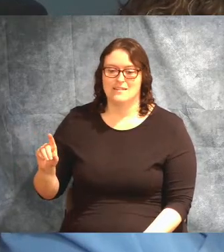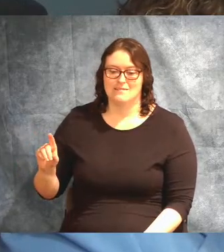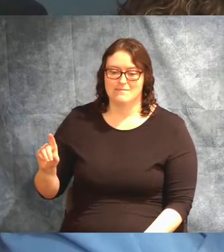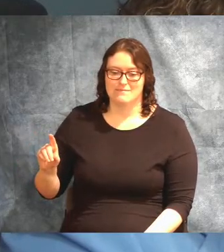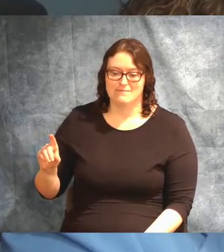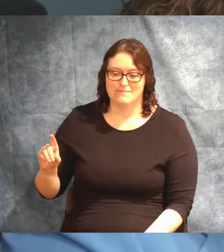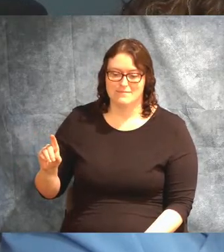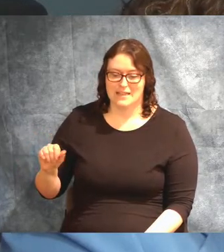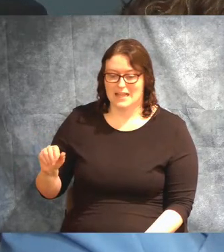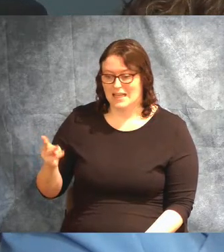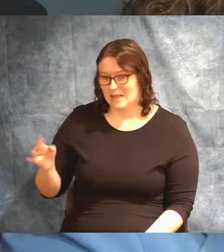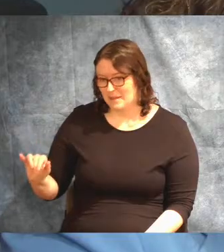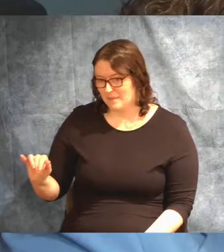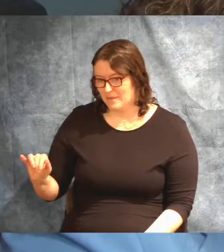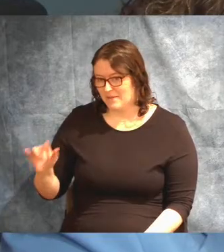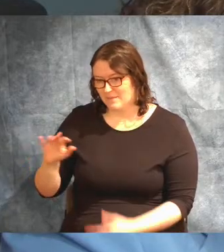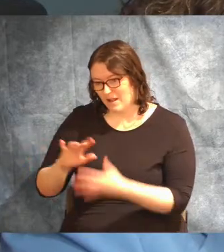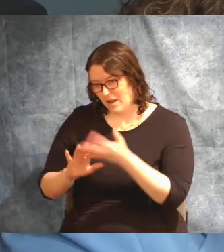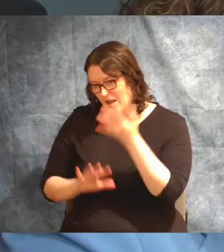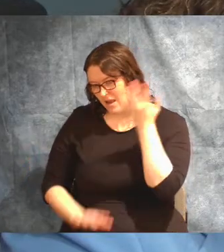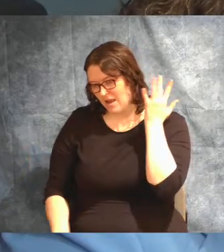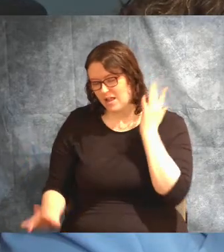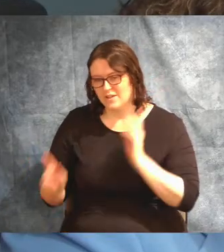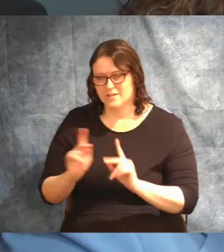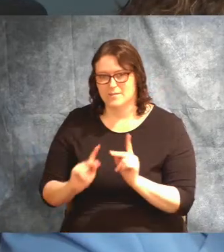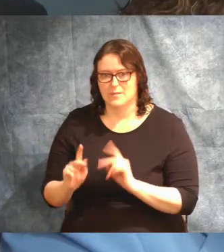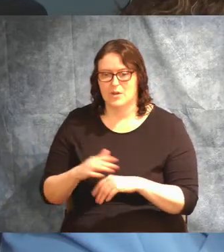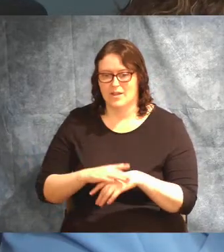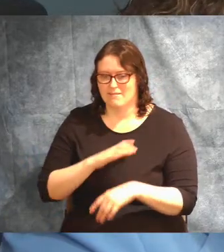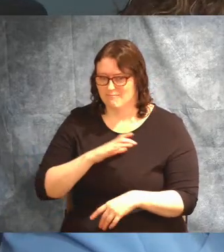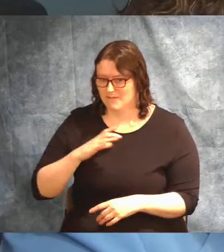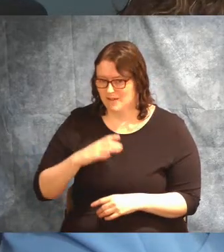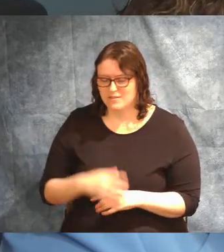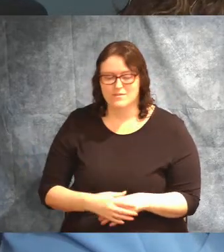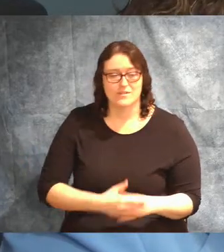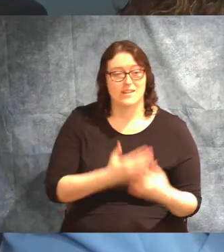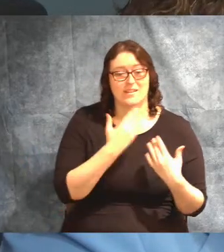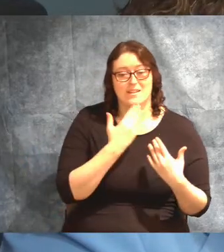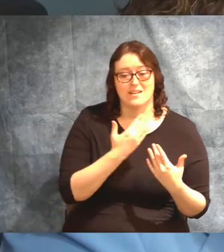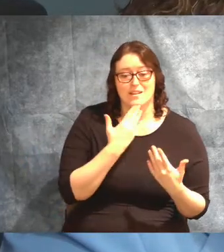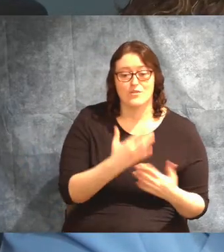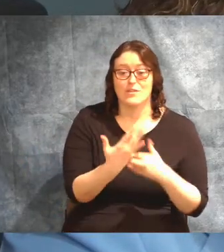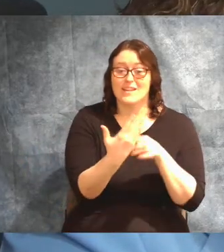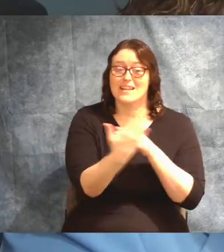and Amy Lanheart. We also want to appreciate the leadership from our county. I want to thank